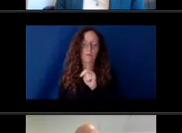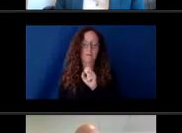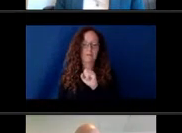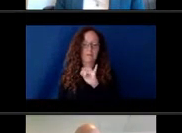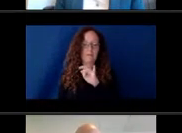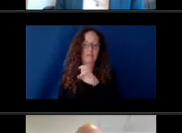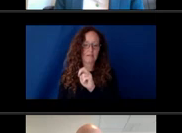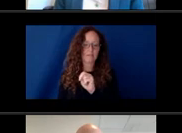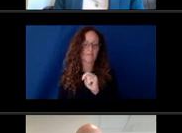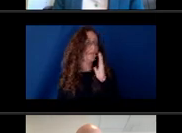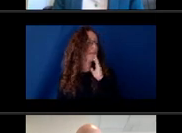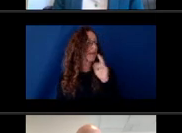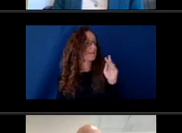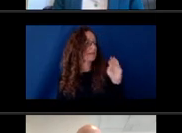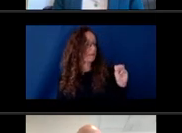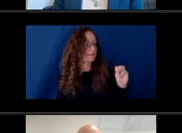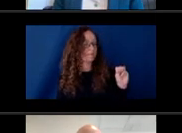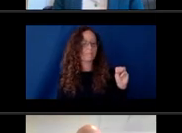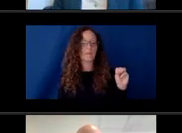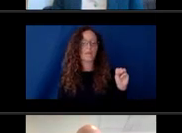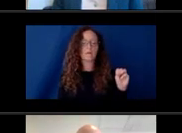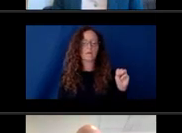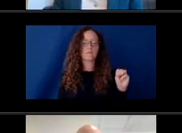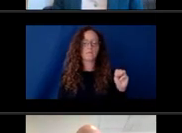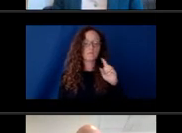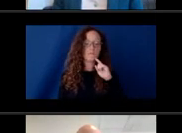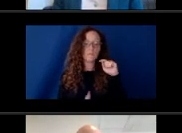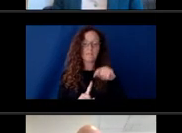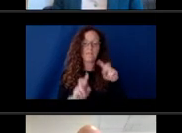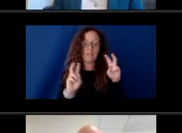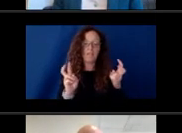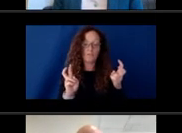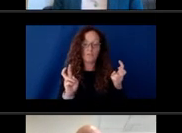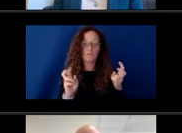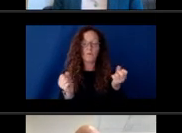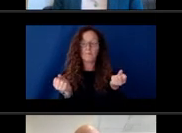Thanks Kim. Particularly around this issue of the combined events, and particularly a power outage